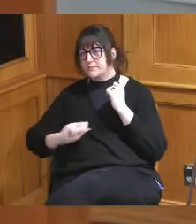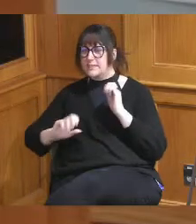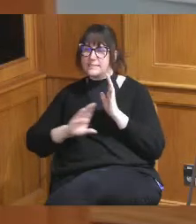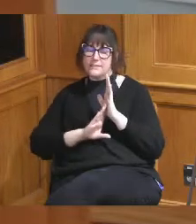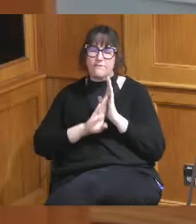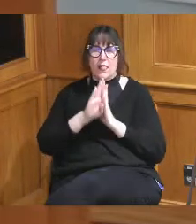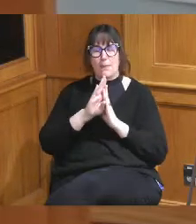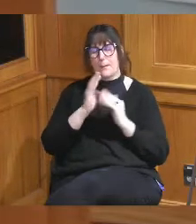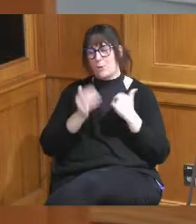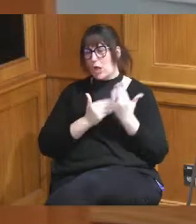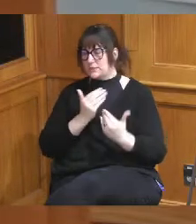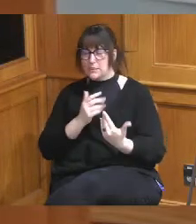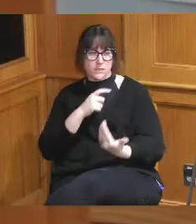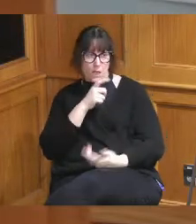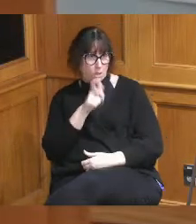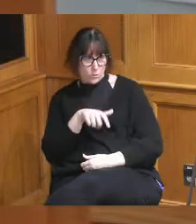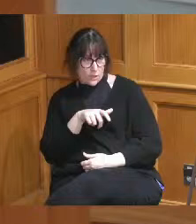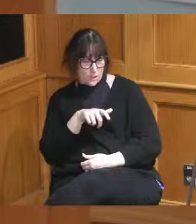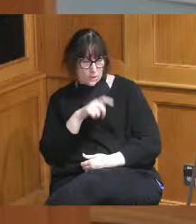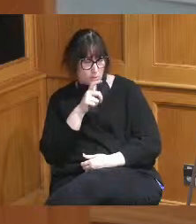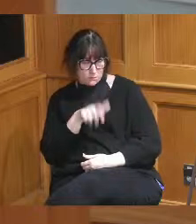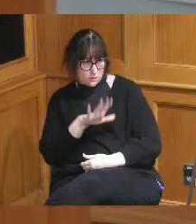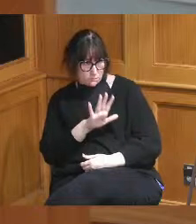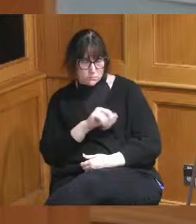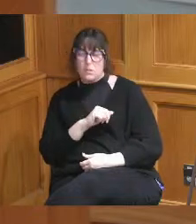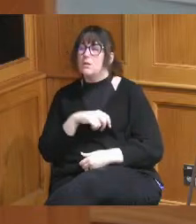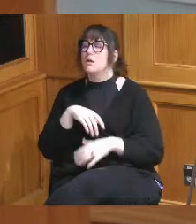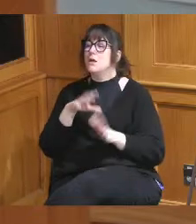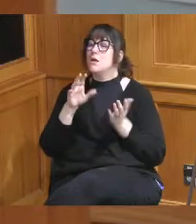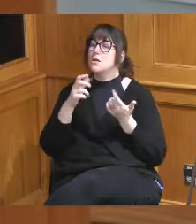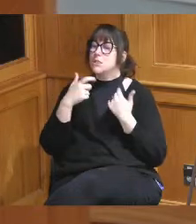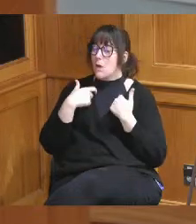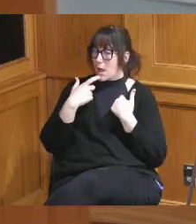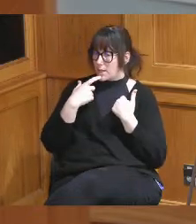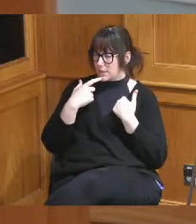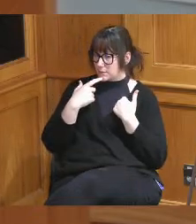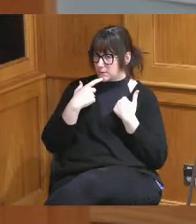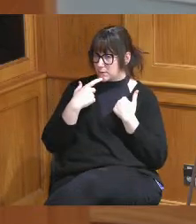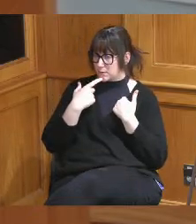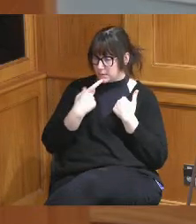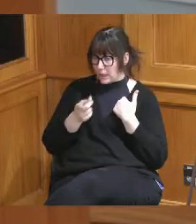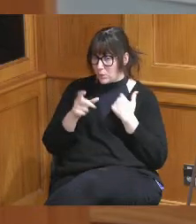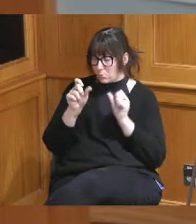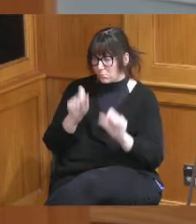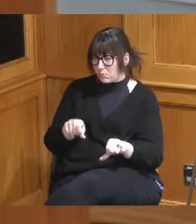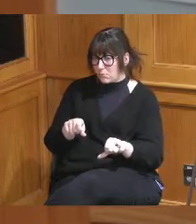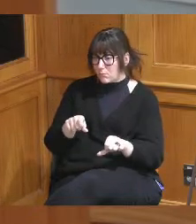don't think that either so like I'm what I can say to you is this is a priority we understand it to